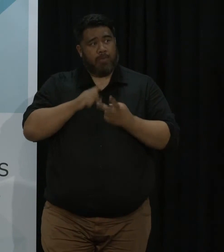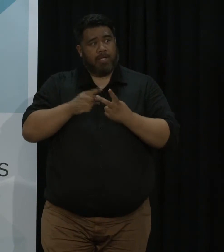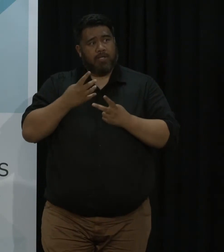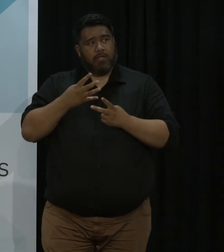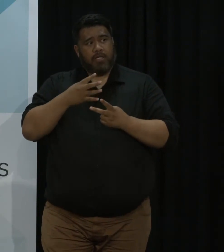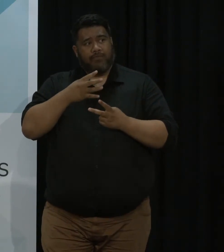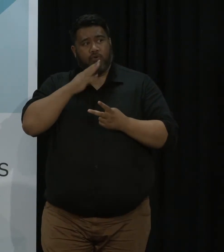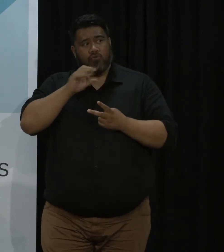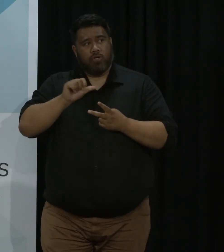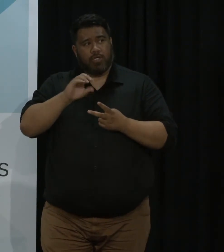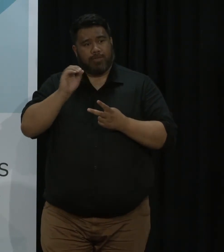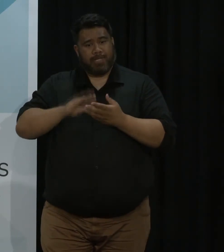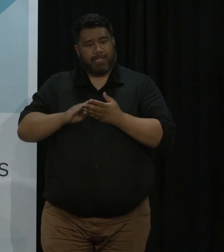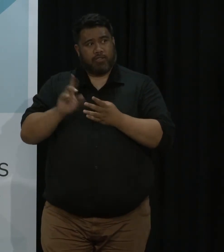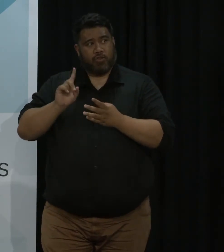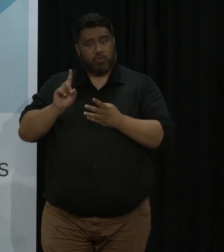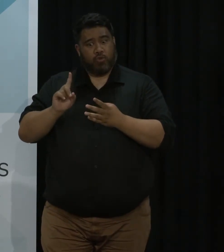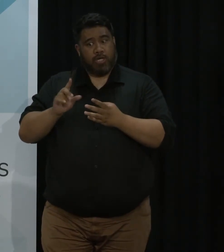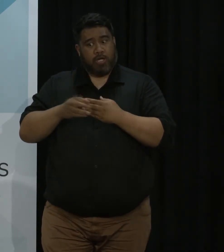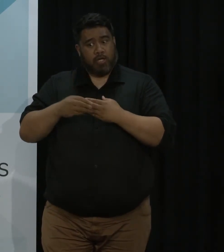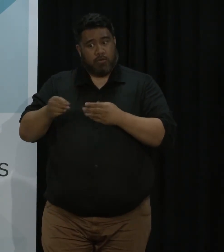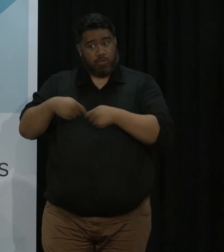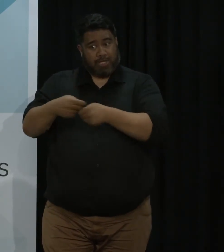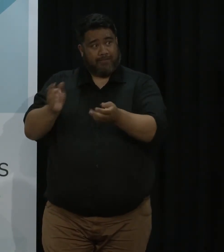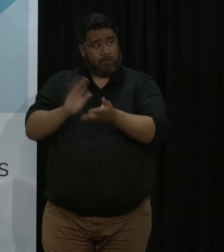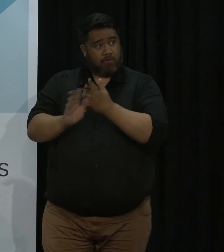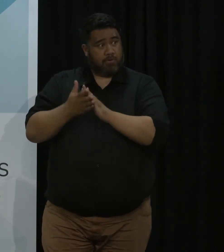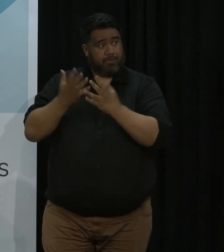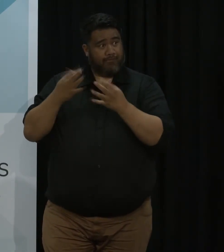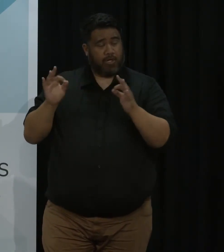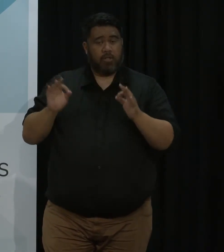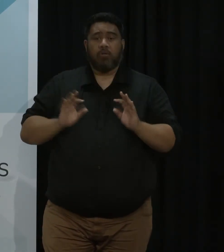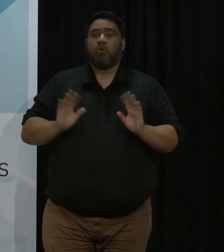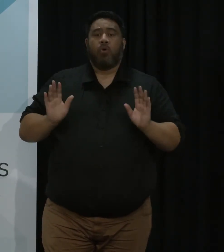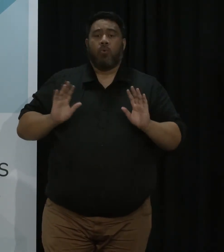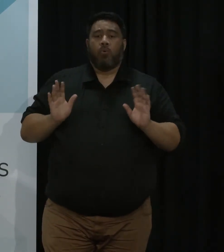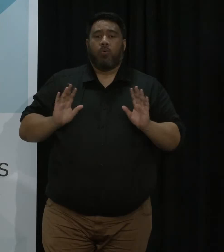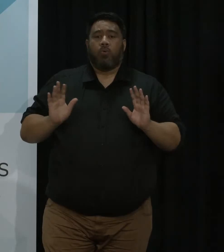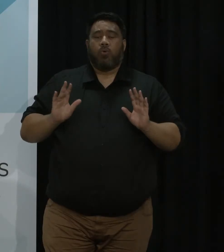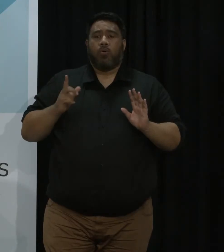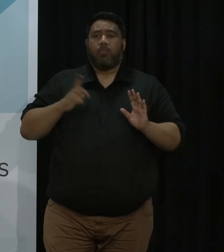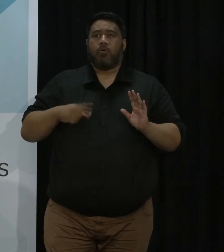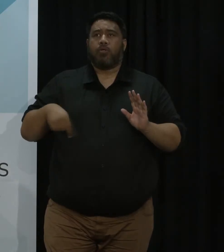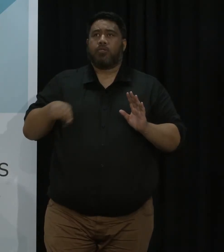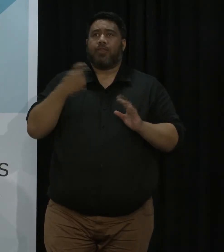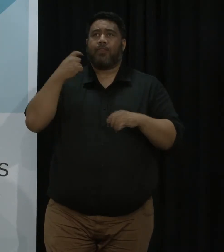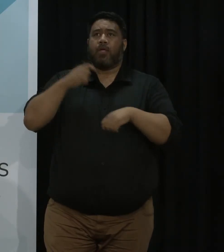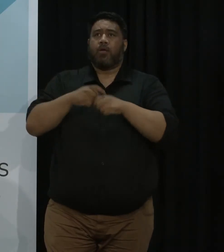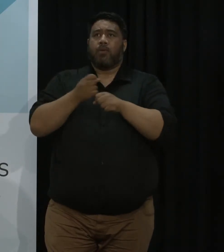billion. Will you be looking to claw that $14 billion back and